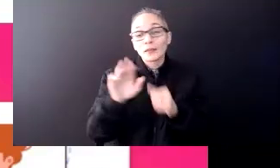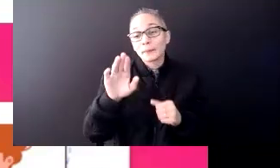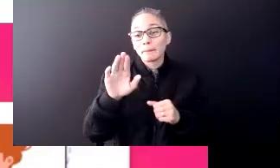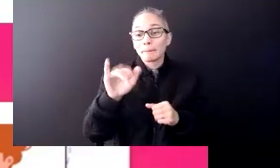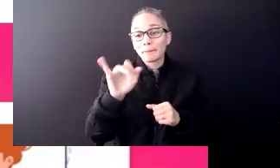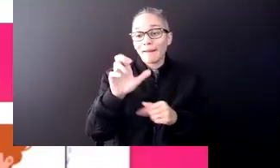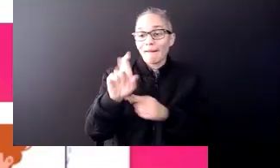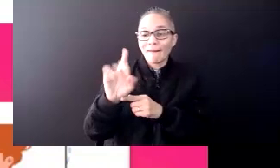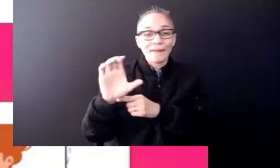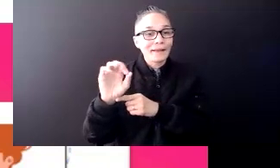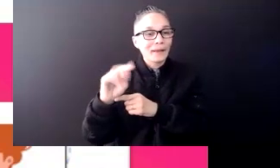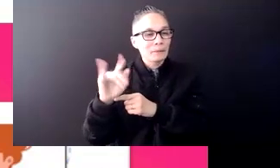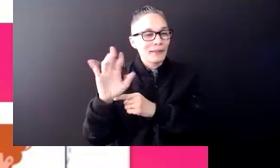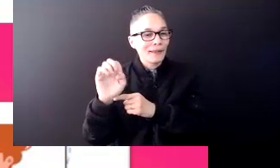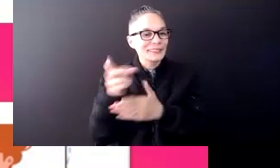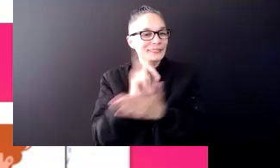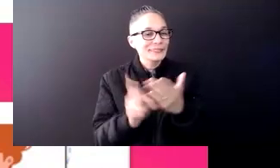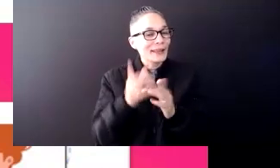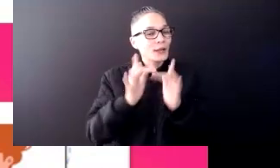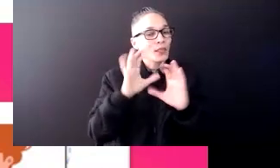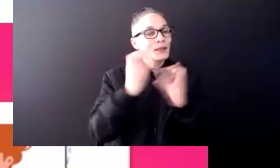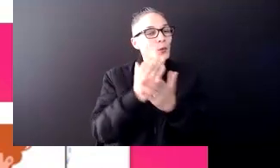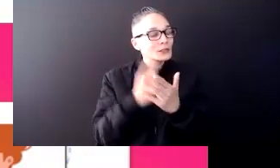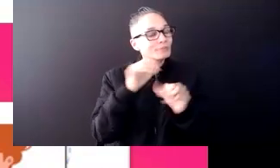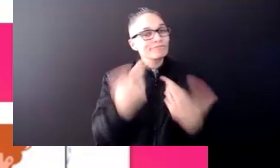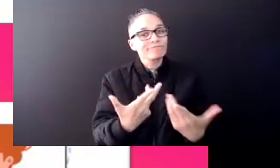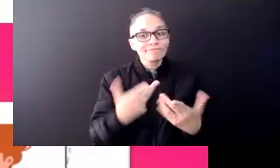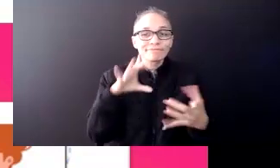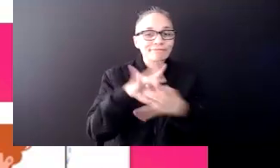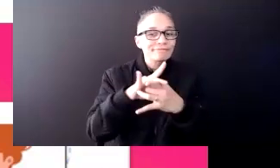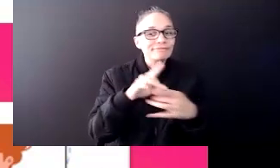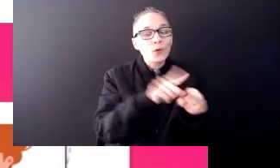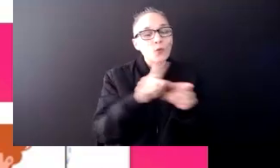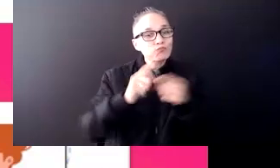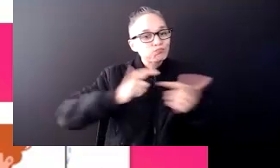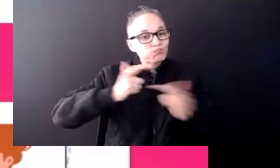Designing Online Courses That Spark Engagement and Connection. My name is Sue Yang.